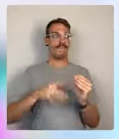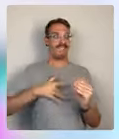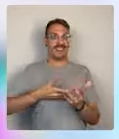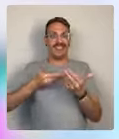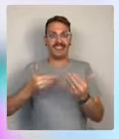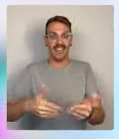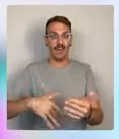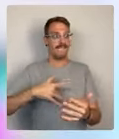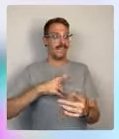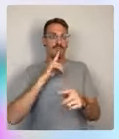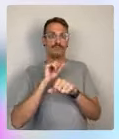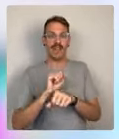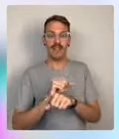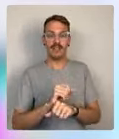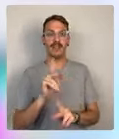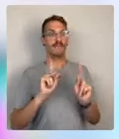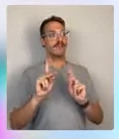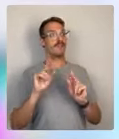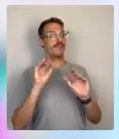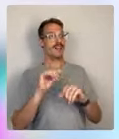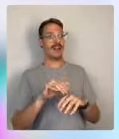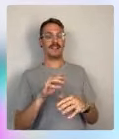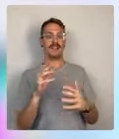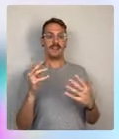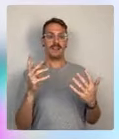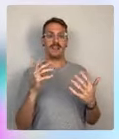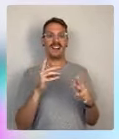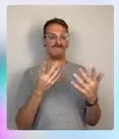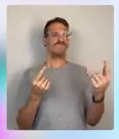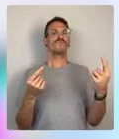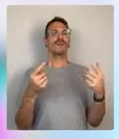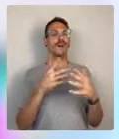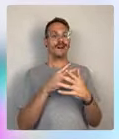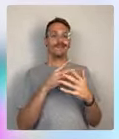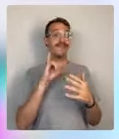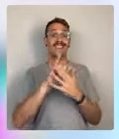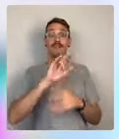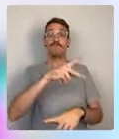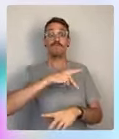or heightened sense of reality,